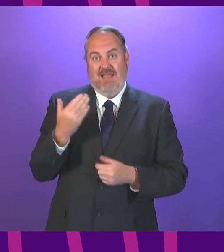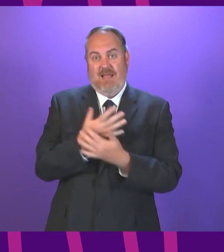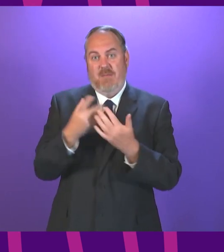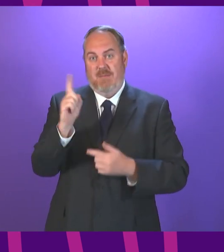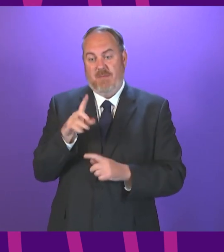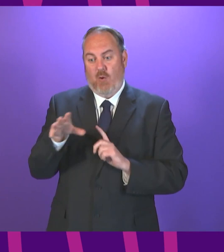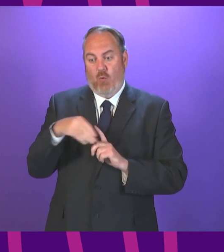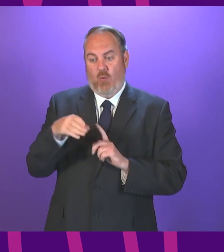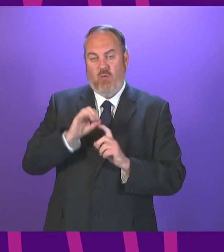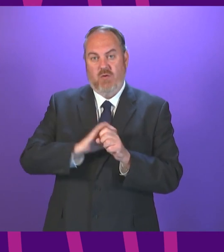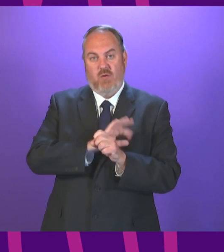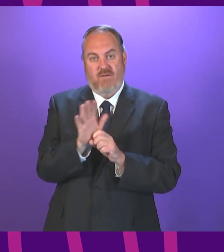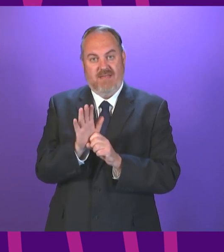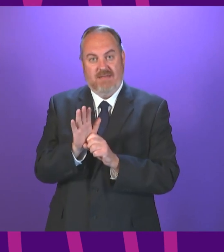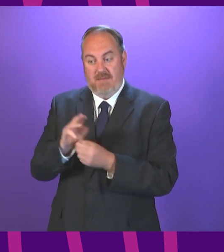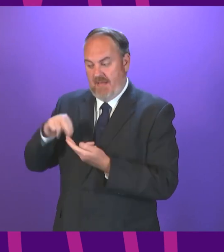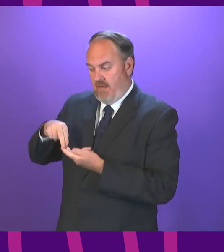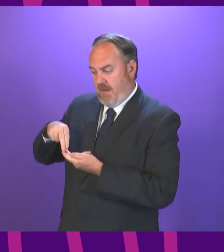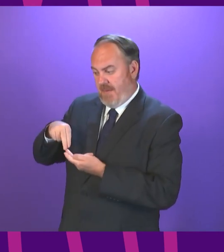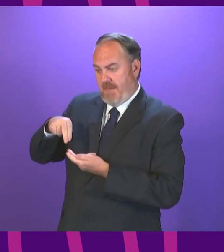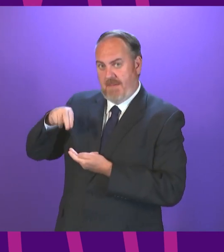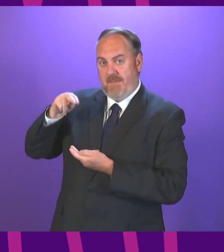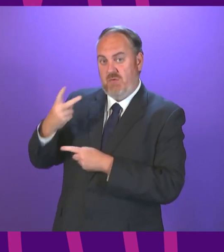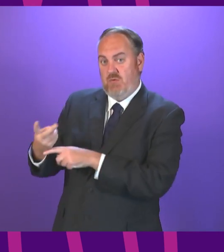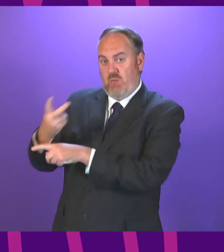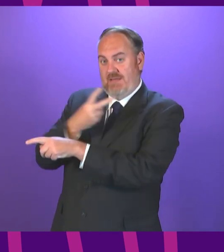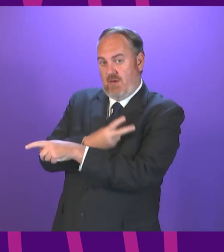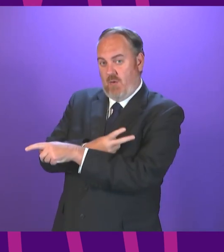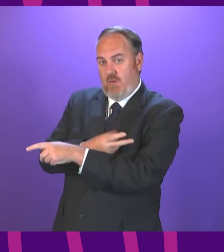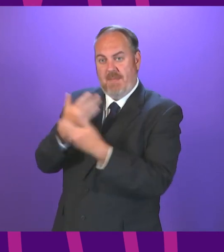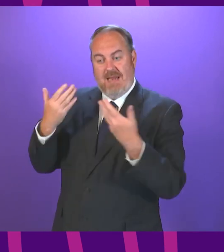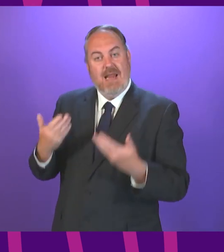now appear to have levelled off. In fact, they have fallen in recent days.